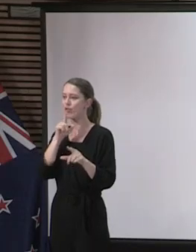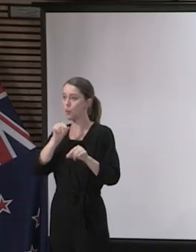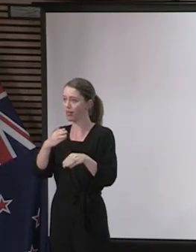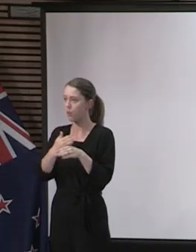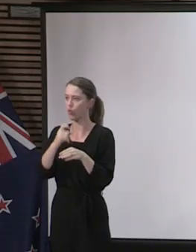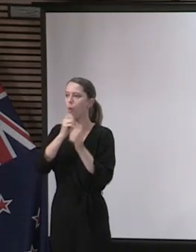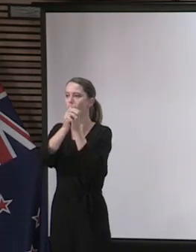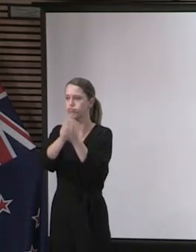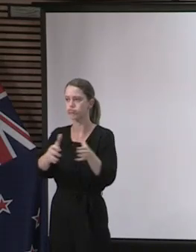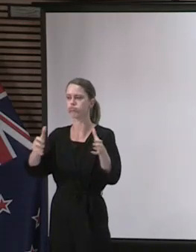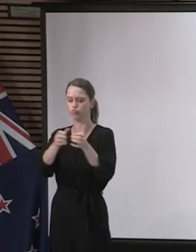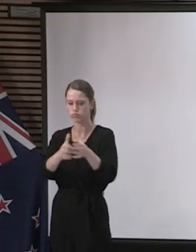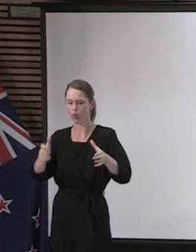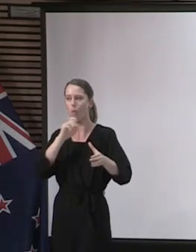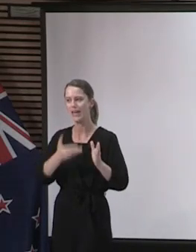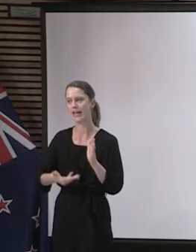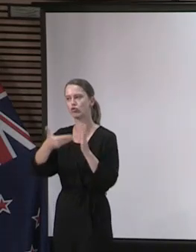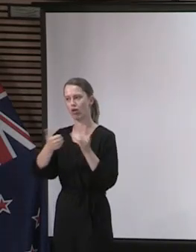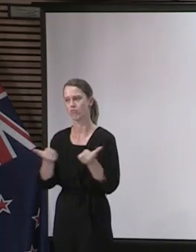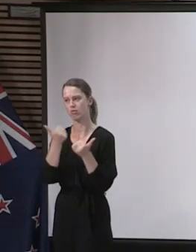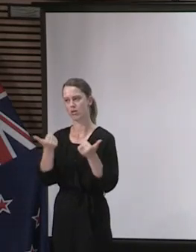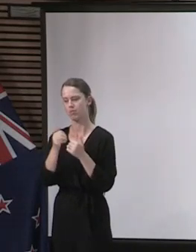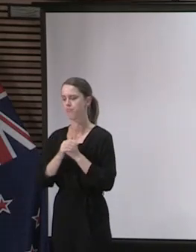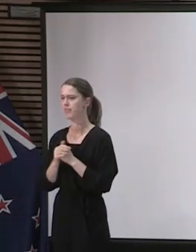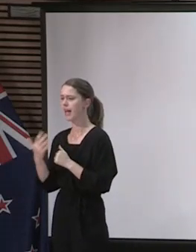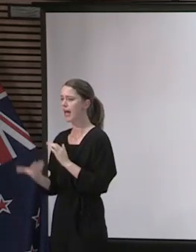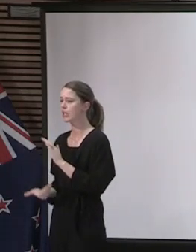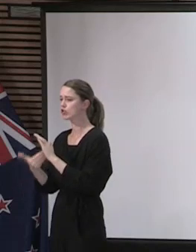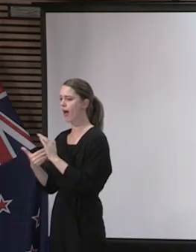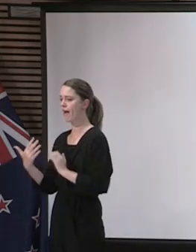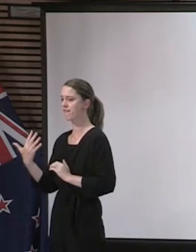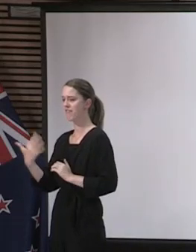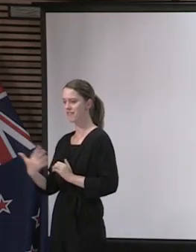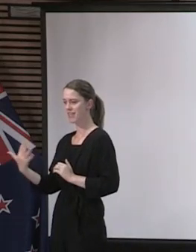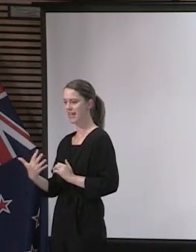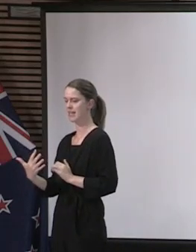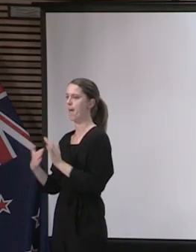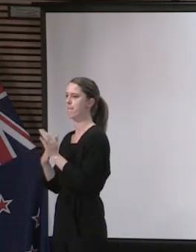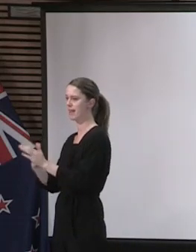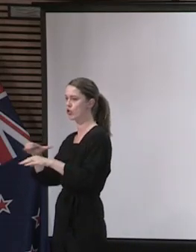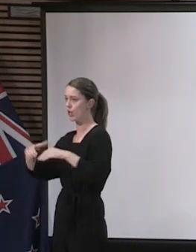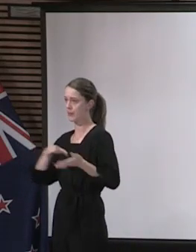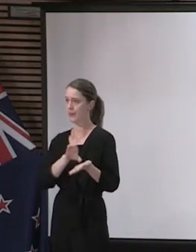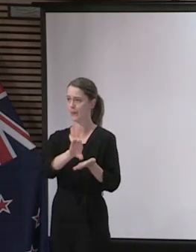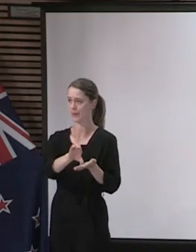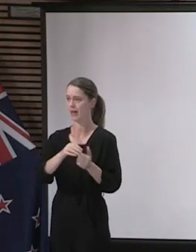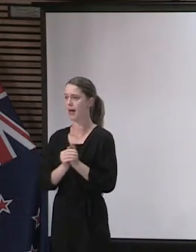continue to scale up our contact tracing, with which has happened over the last four weeks. We have put in an